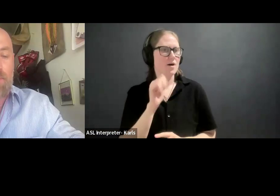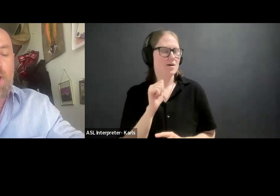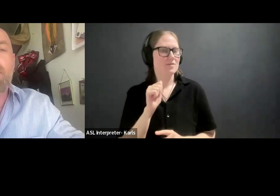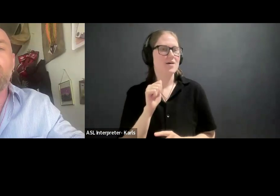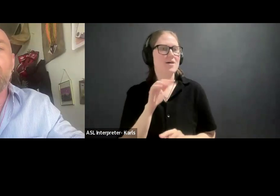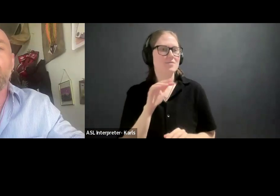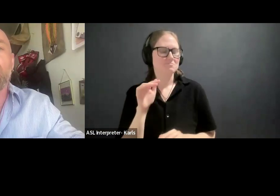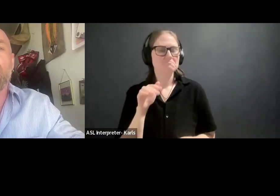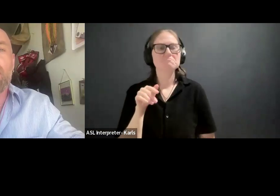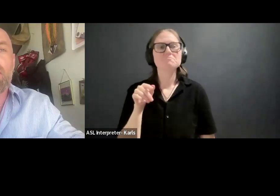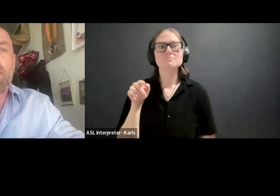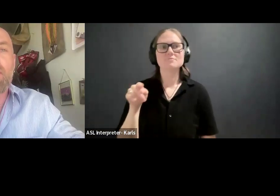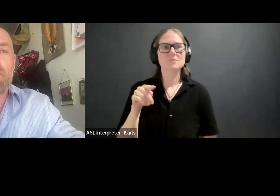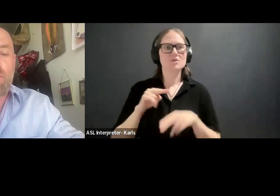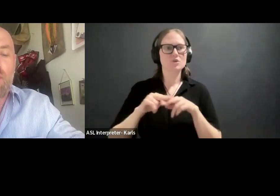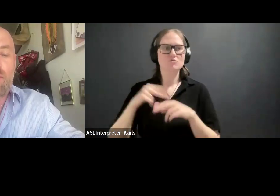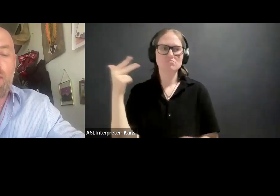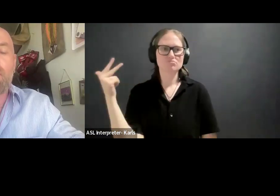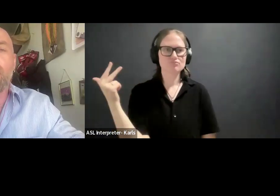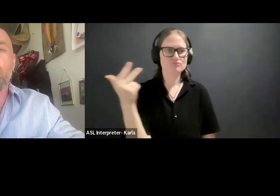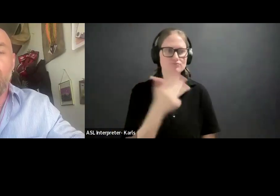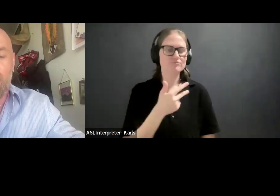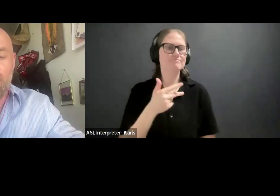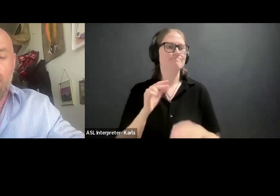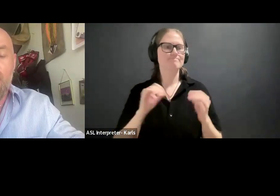The train pulls into the station, giving me no time to explain.